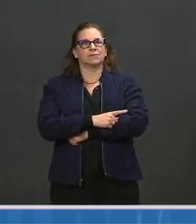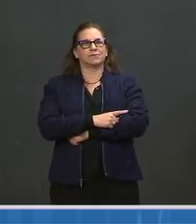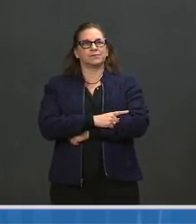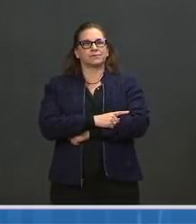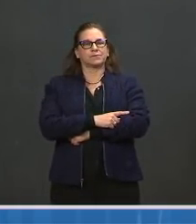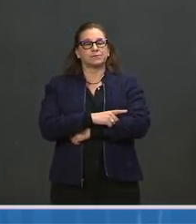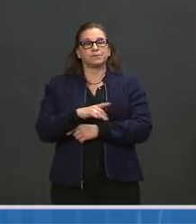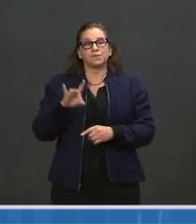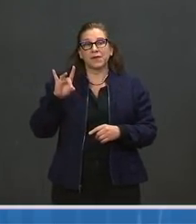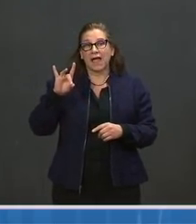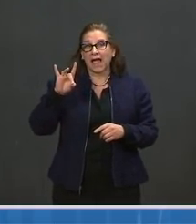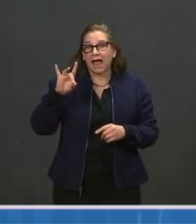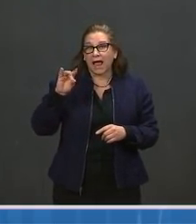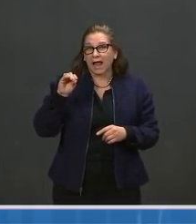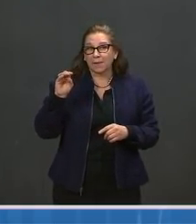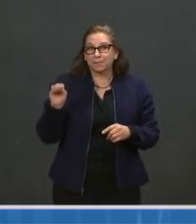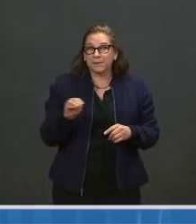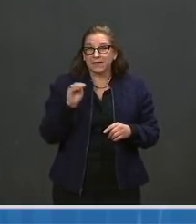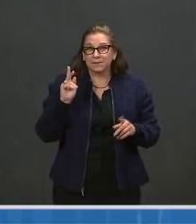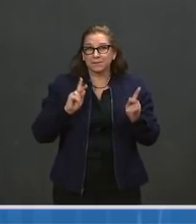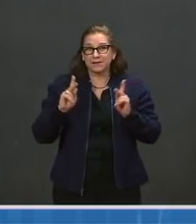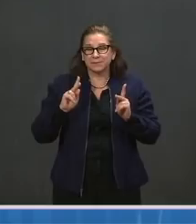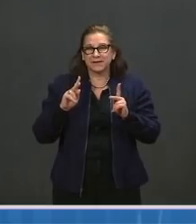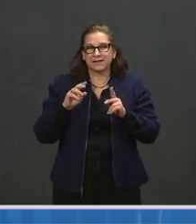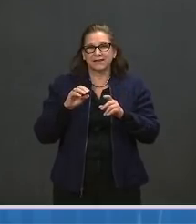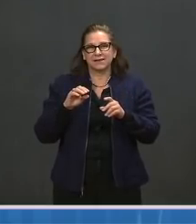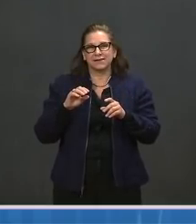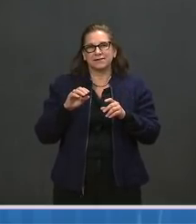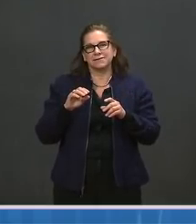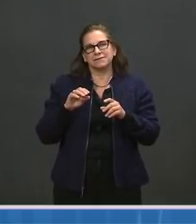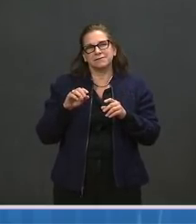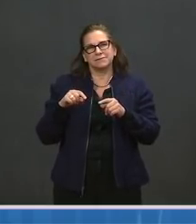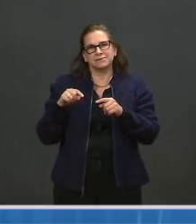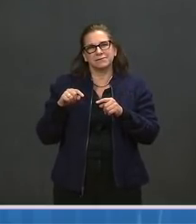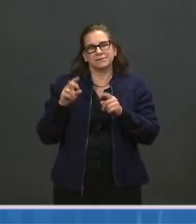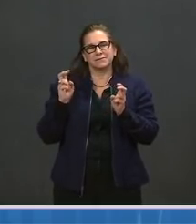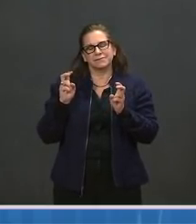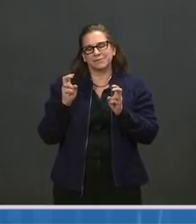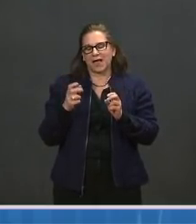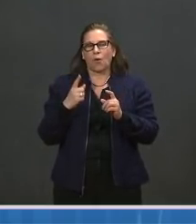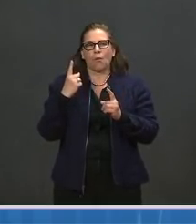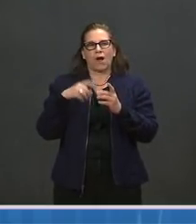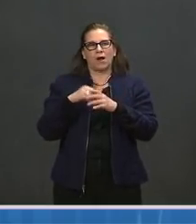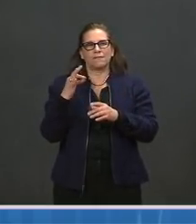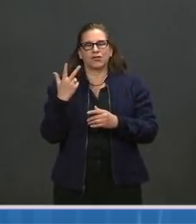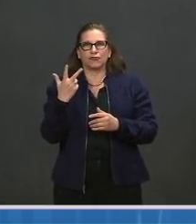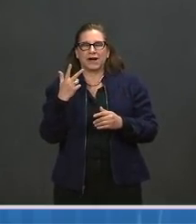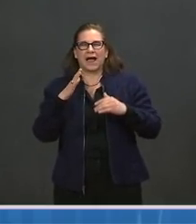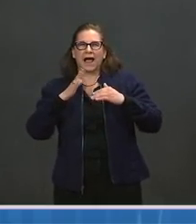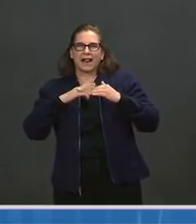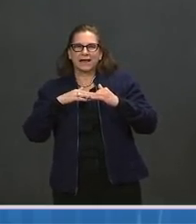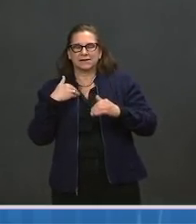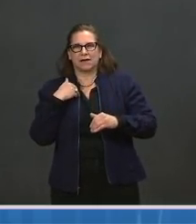with at least one vaccine dose in the U.S., and 44 million who are fully vaccinated.